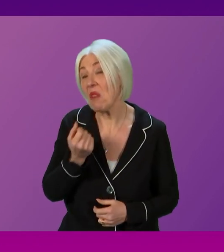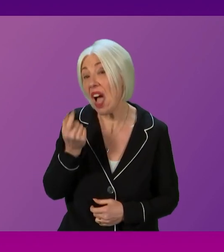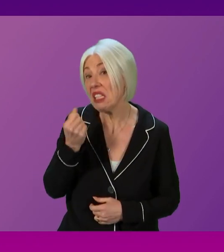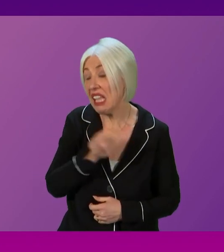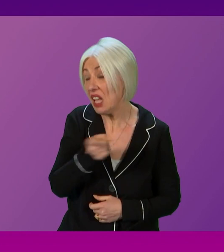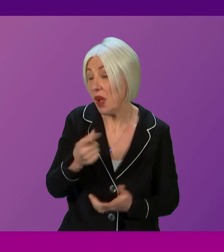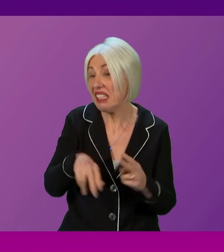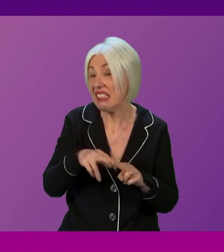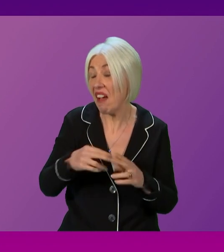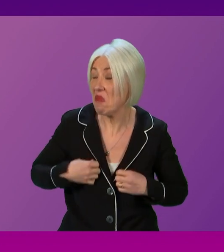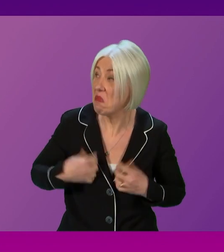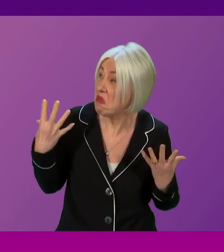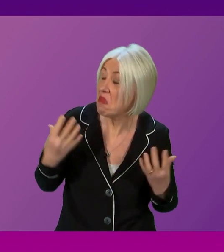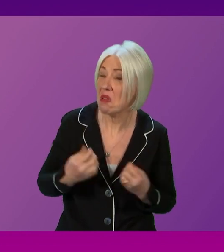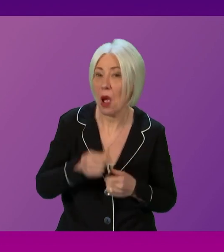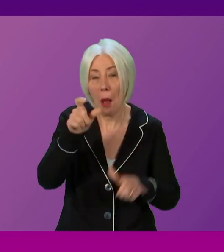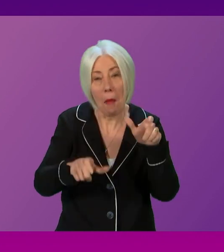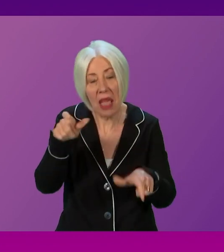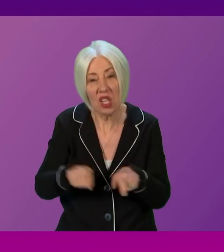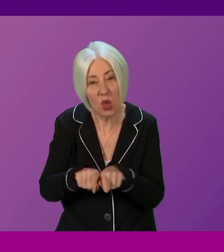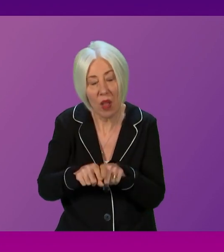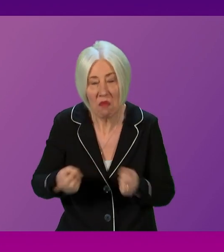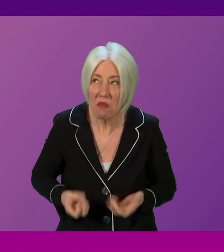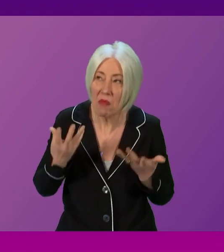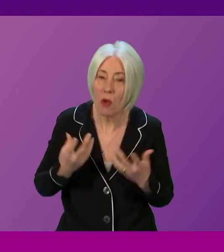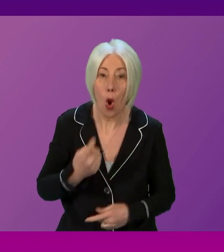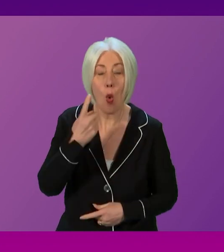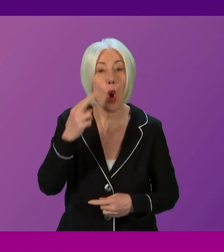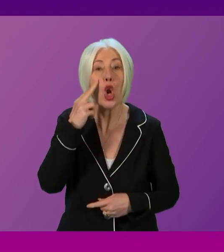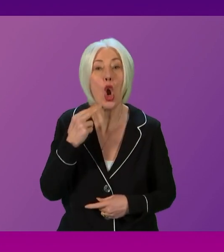of staff and patients. This is what one nurse told the Daily Record this week: